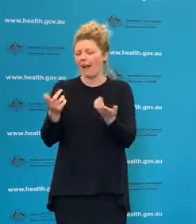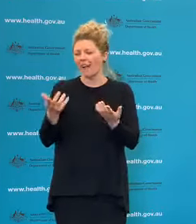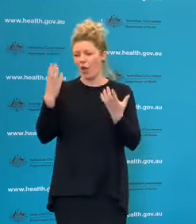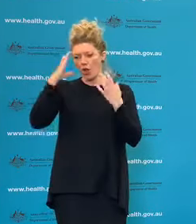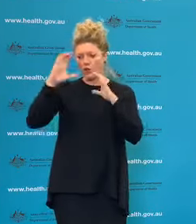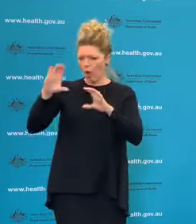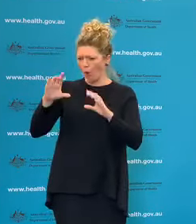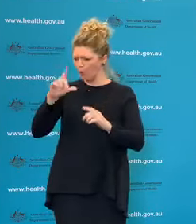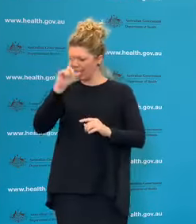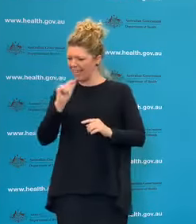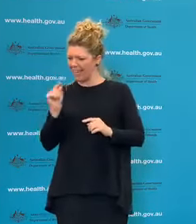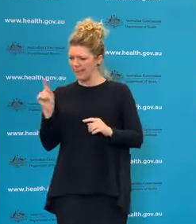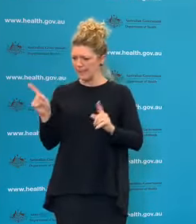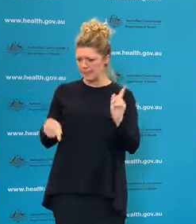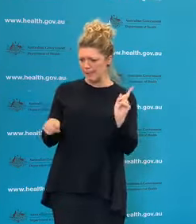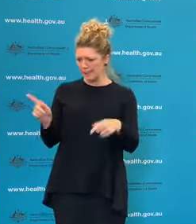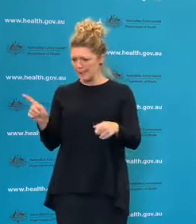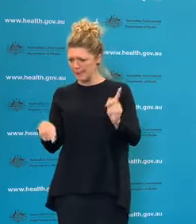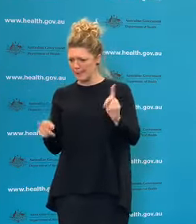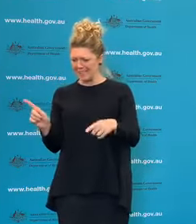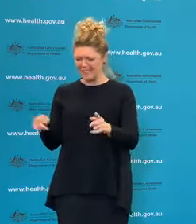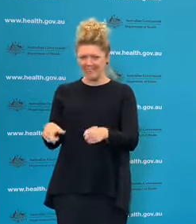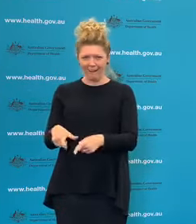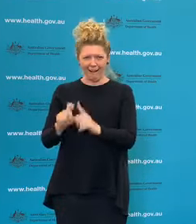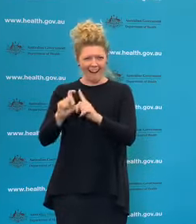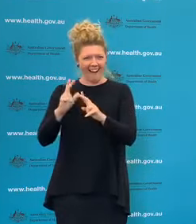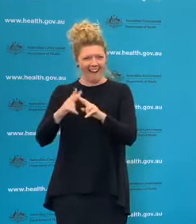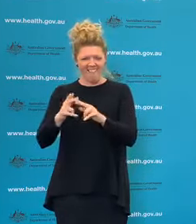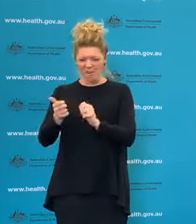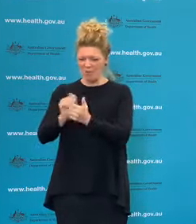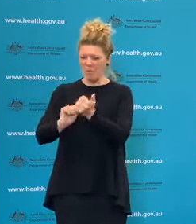It's going to be a bit of a task, how do create guidelines on that?